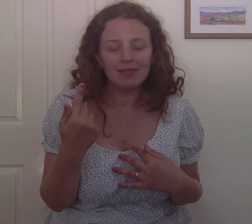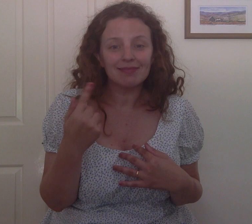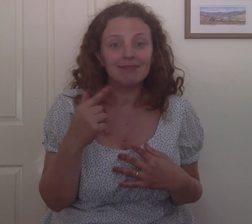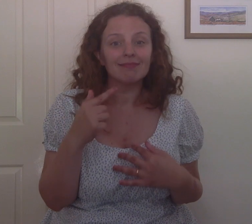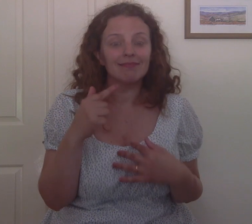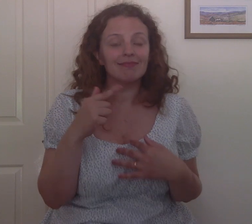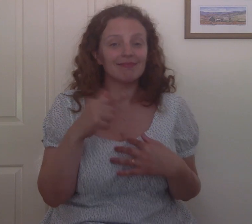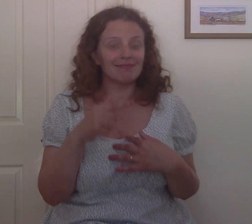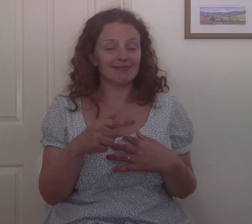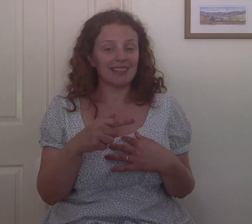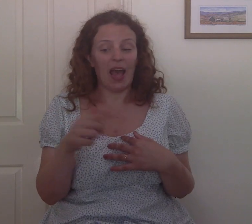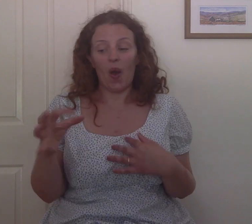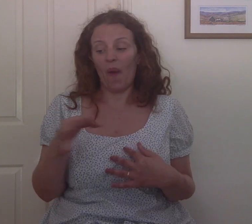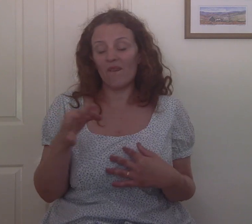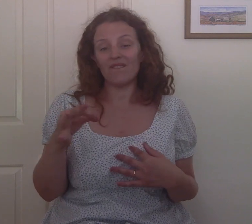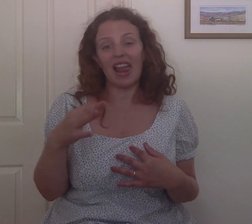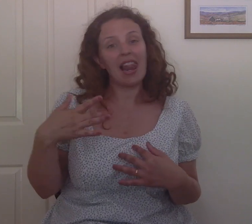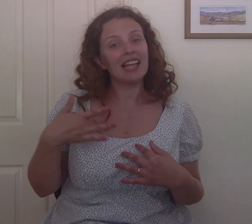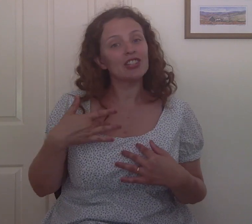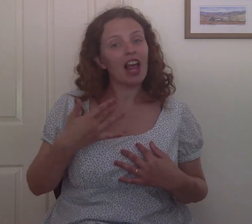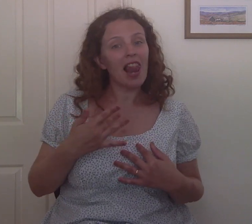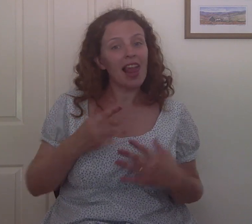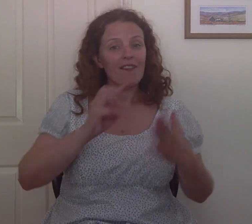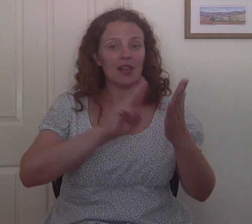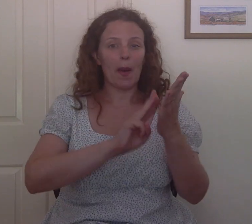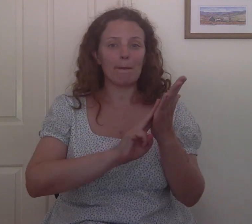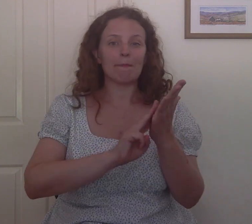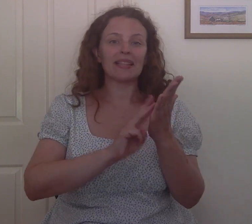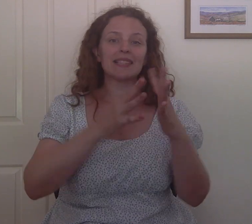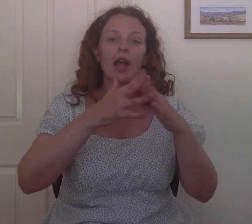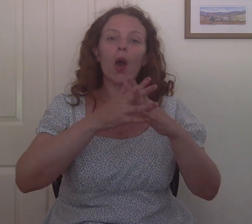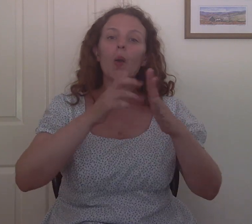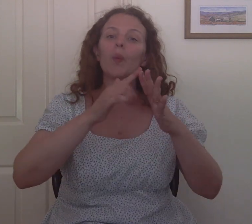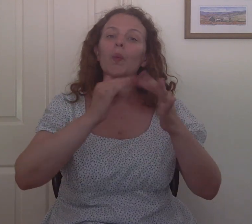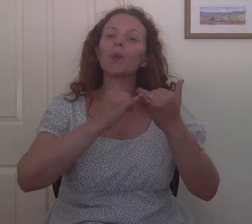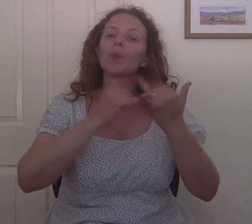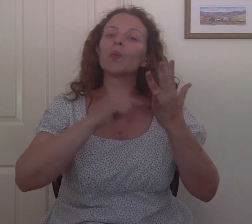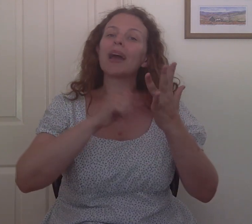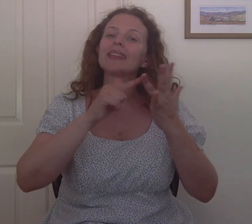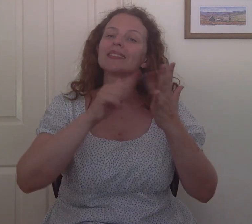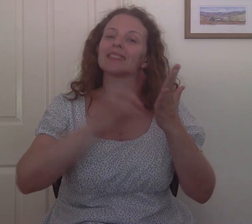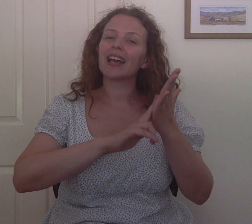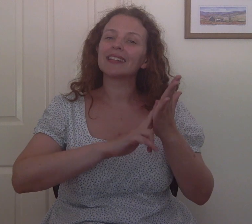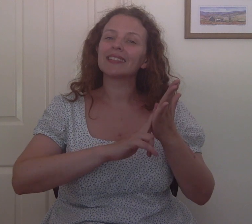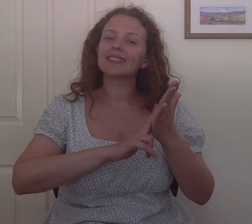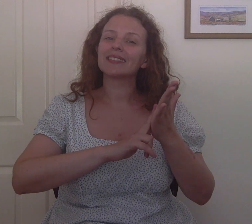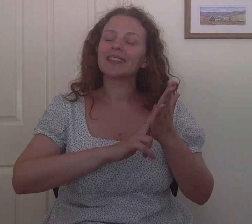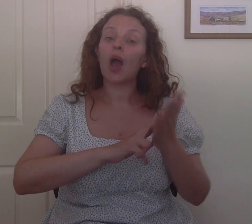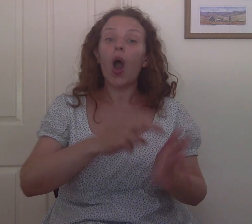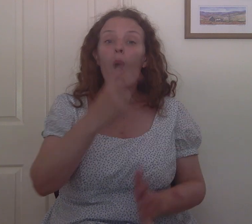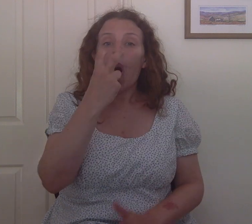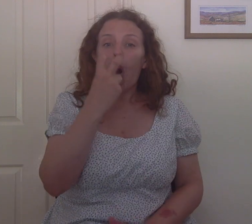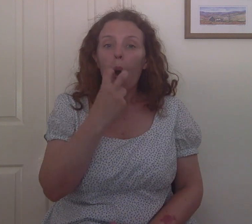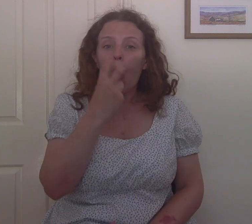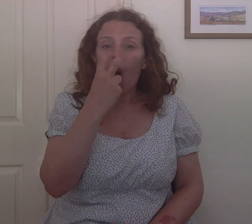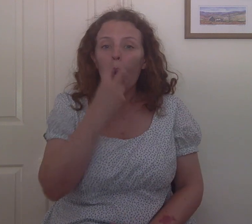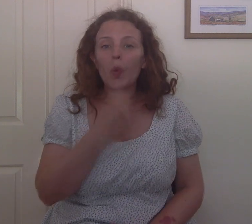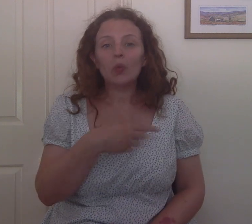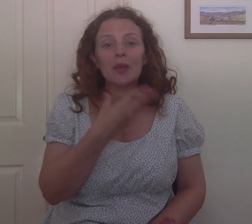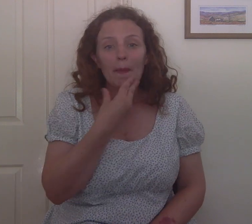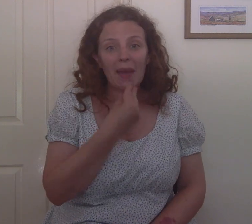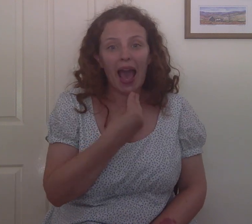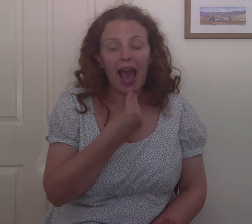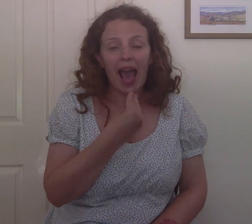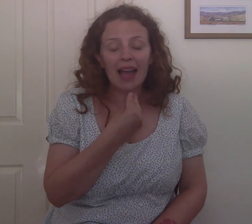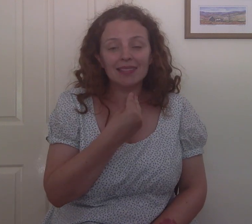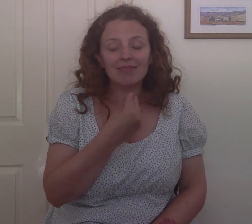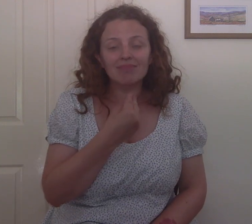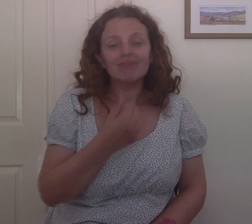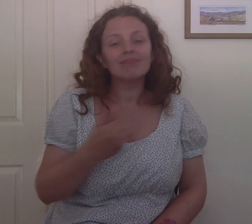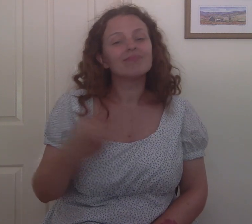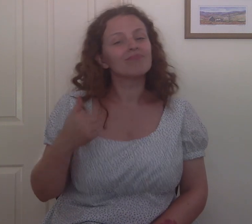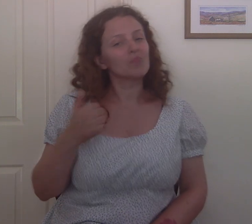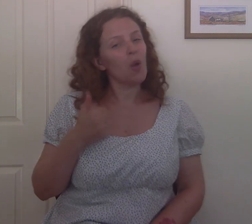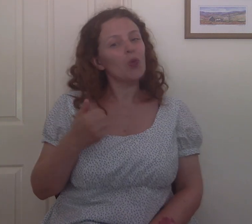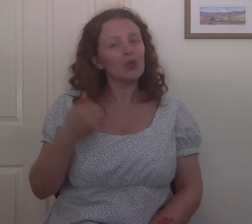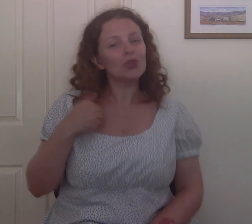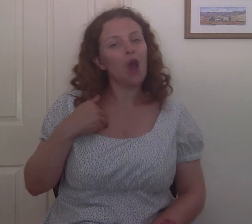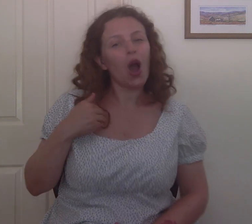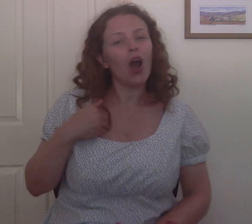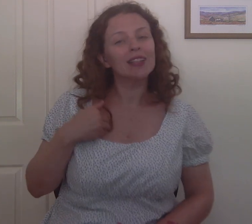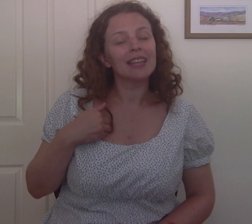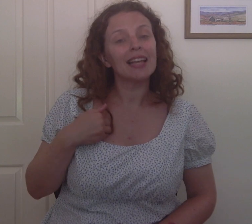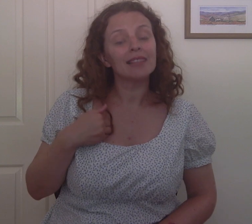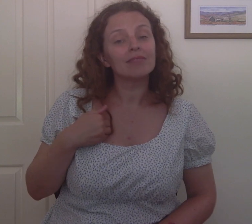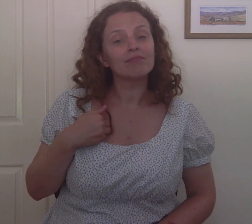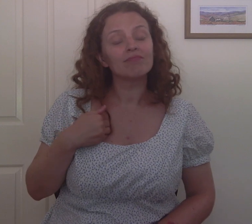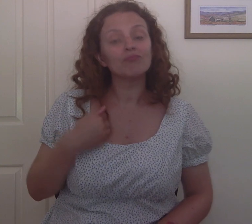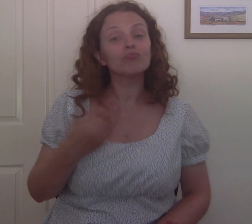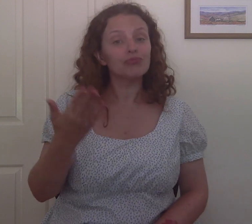In the village there lived an older man called Mr Weston, he was good hearted.